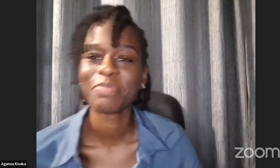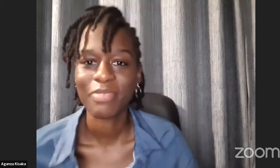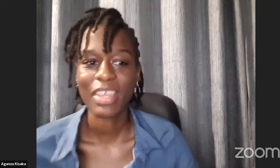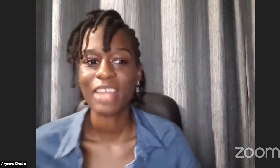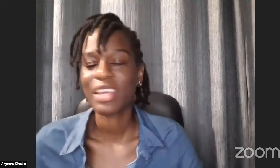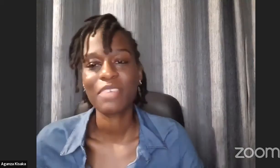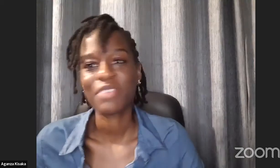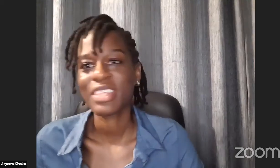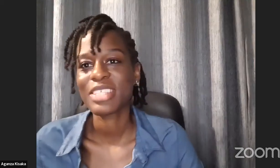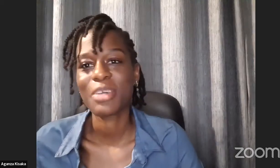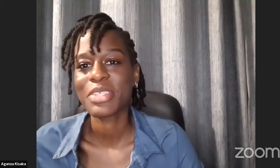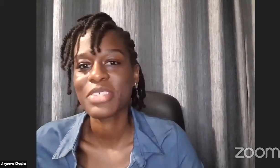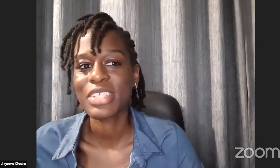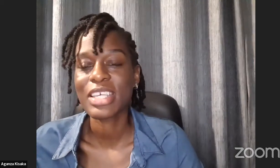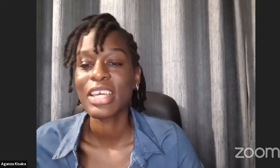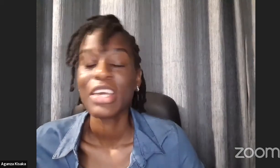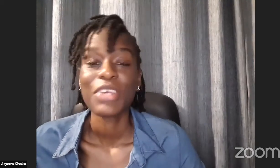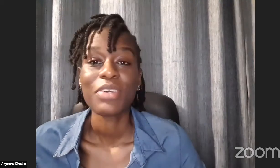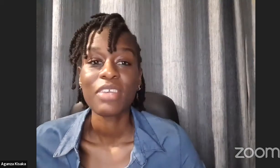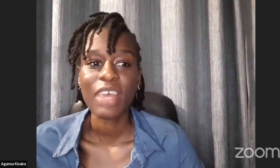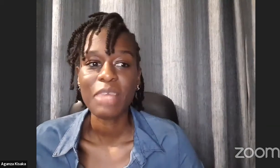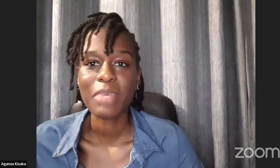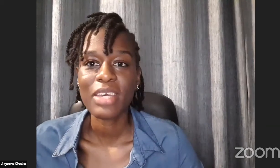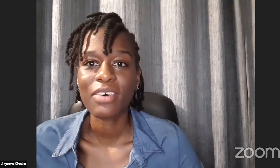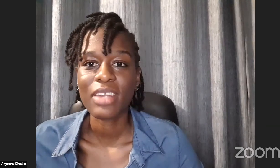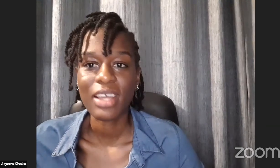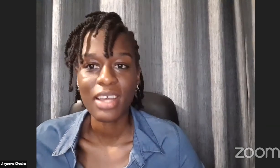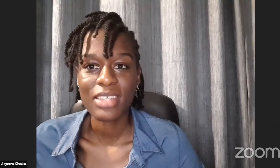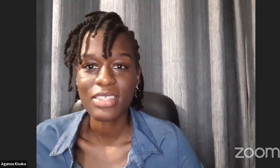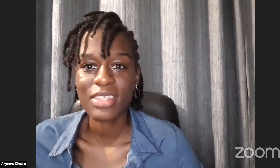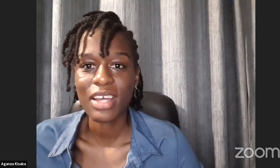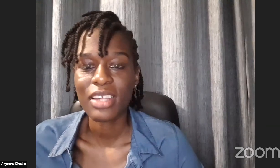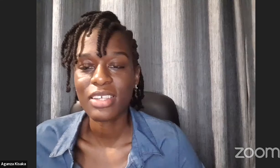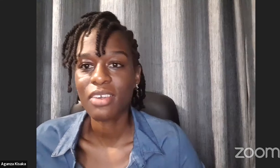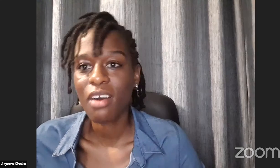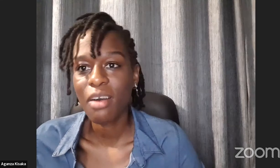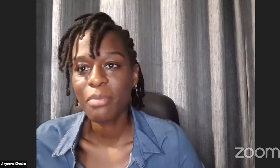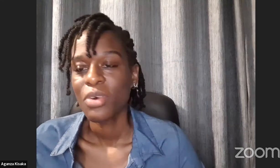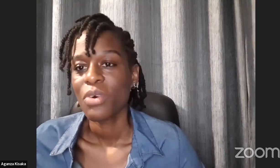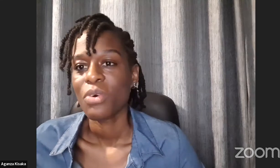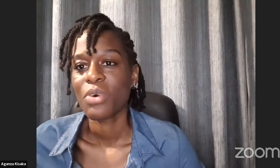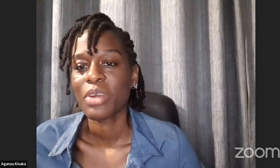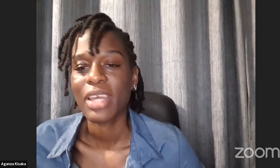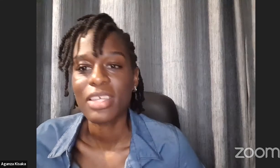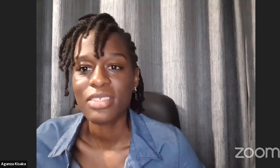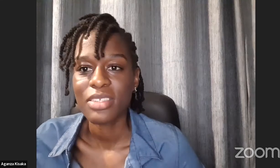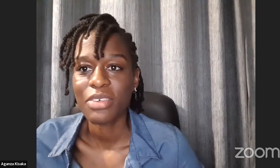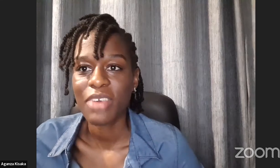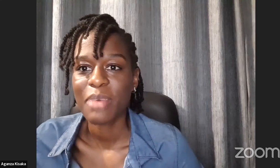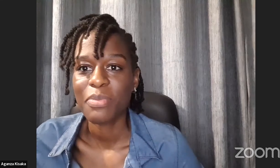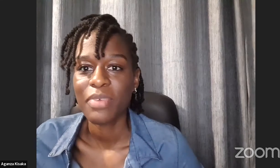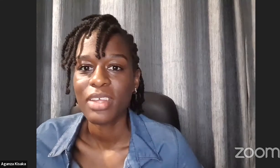Thank you for this the opportunity. You can find me aganzakisaka.com or in my Instagram,